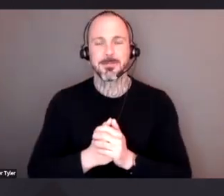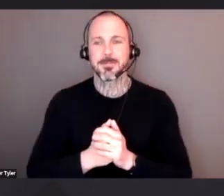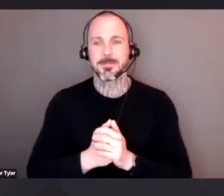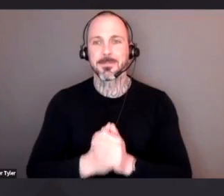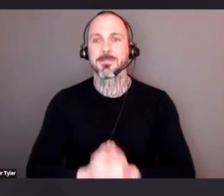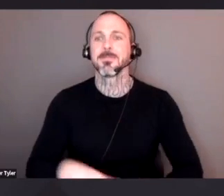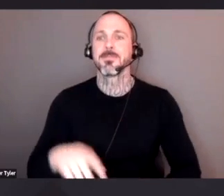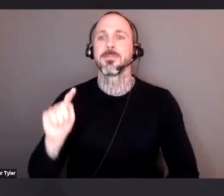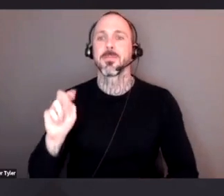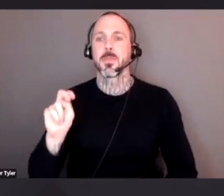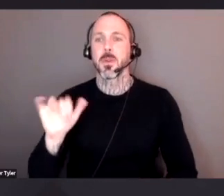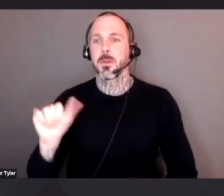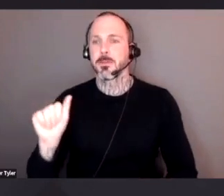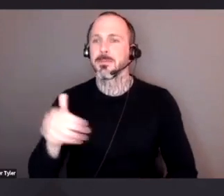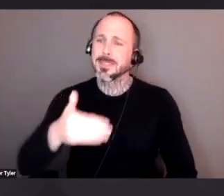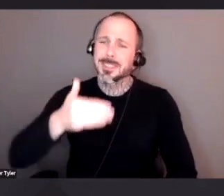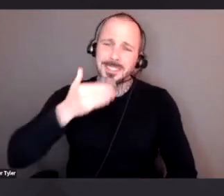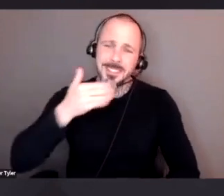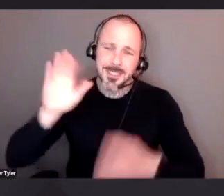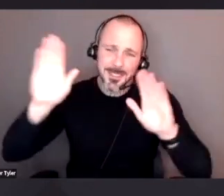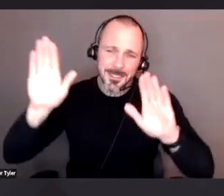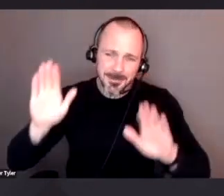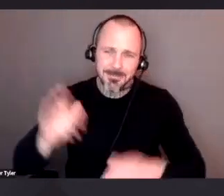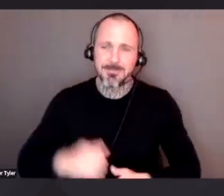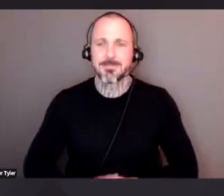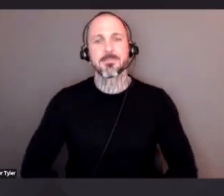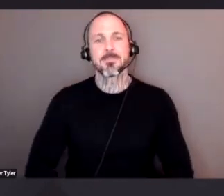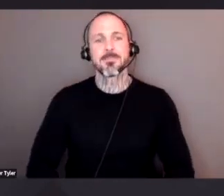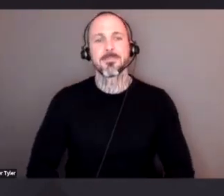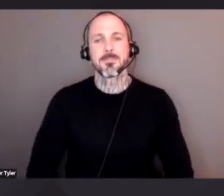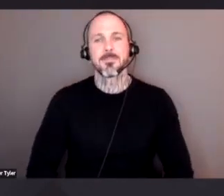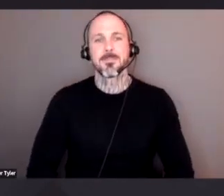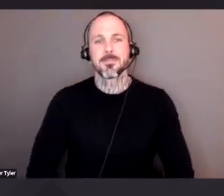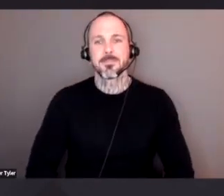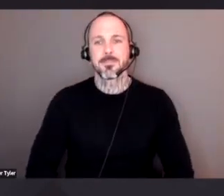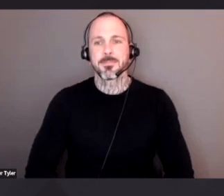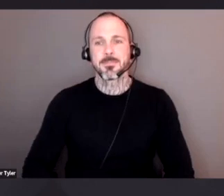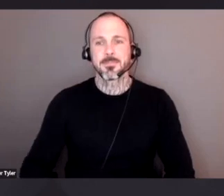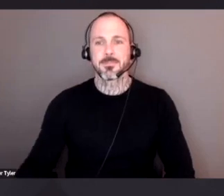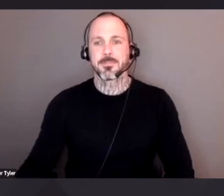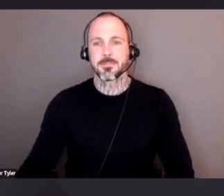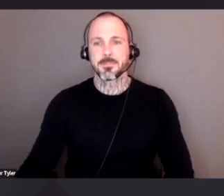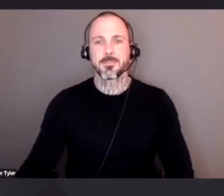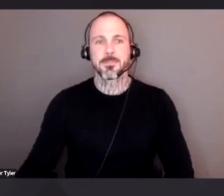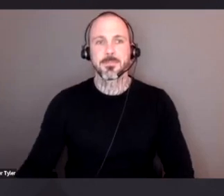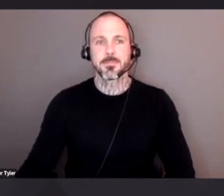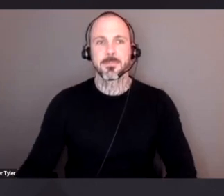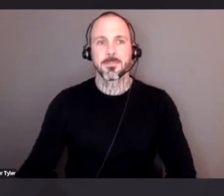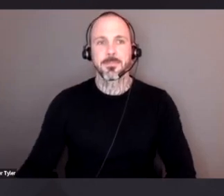In our next few slides, Dave and I will share three evidence-based inclusive recruitment strategies that you can consider implementing